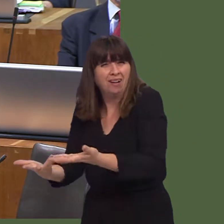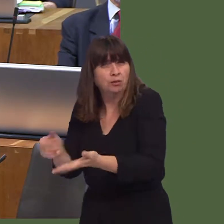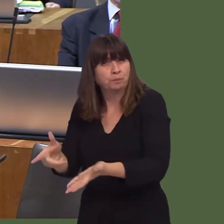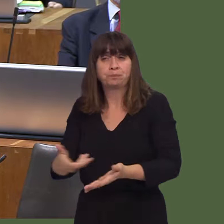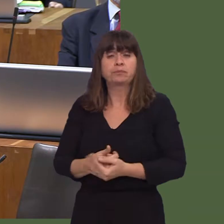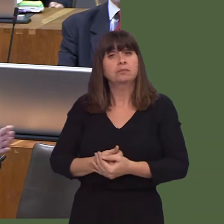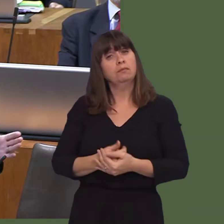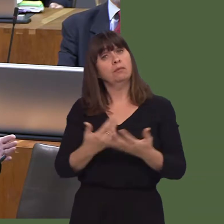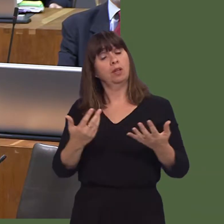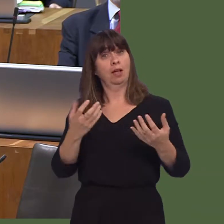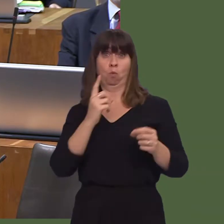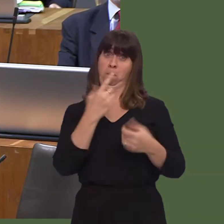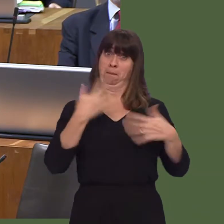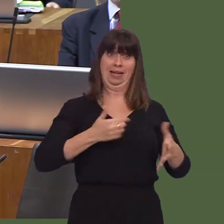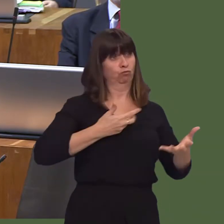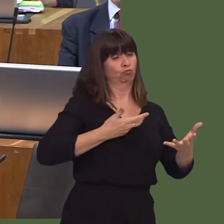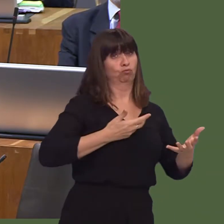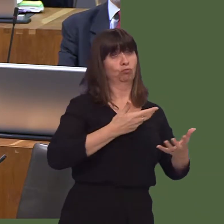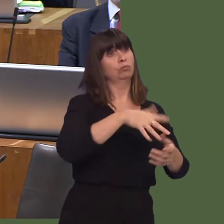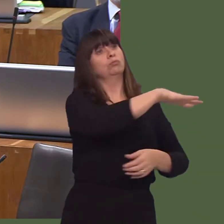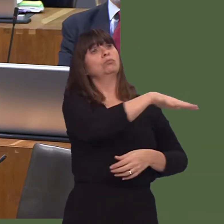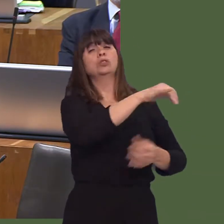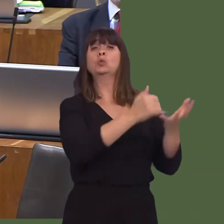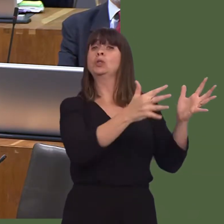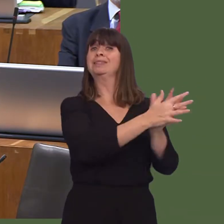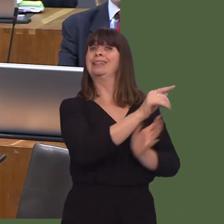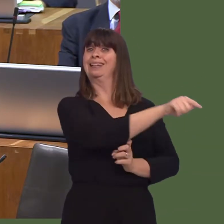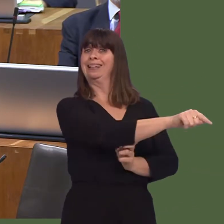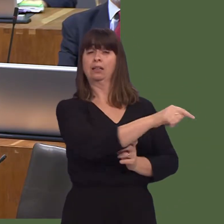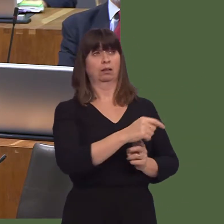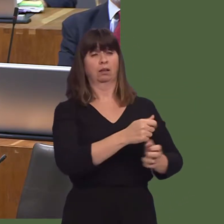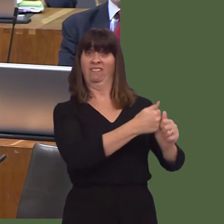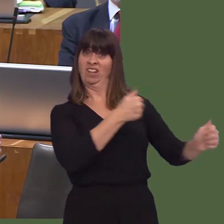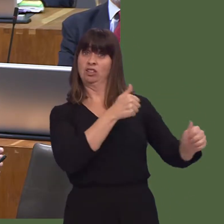but somewhere in Swanseaóapproach me and say that there was a skills shortage, when I was skills Minister.